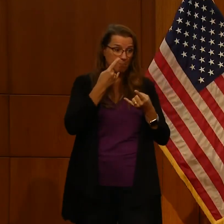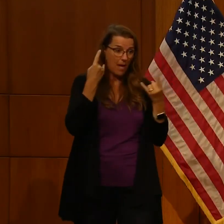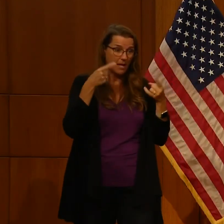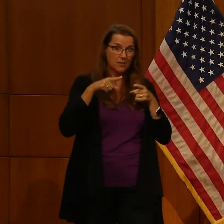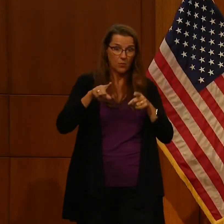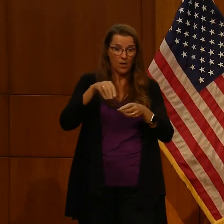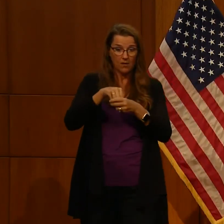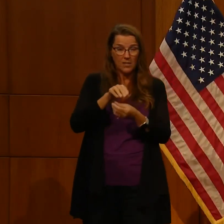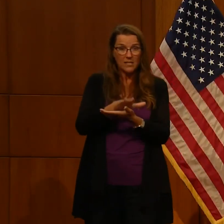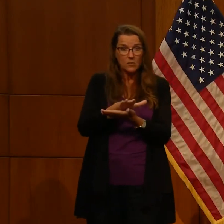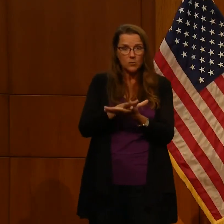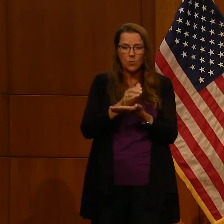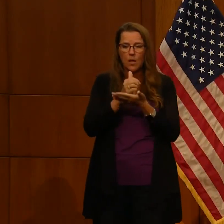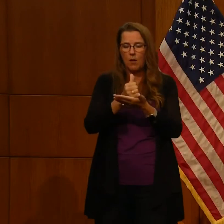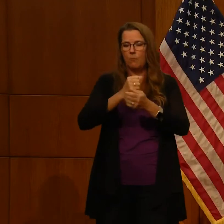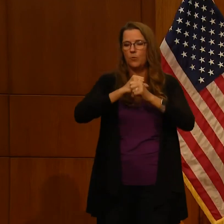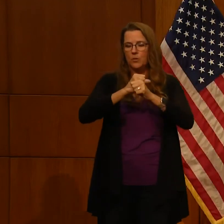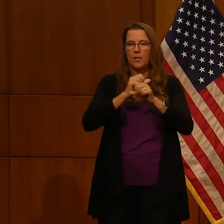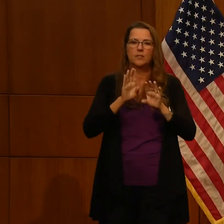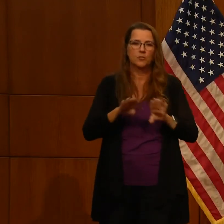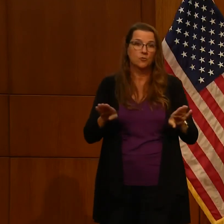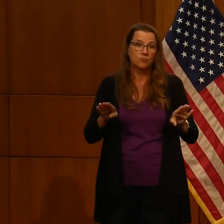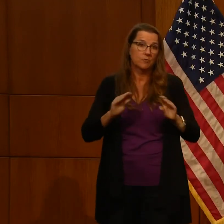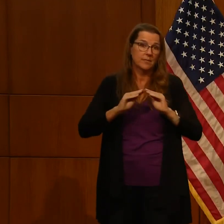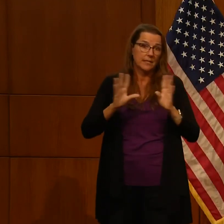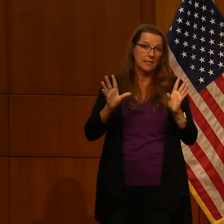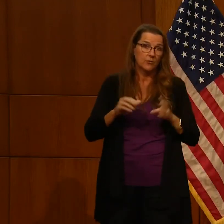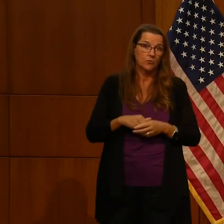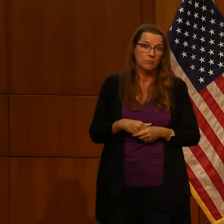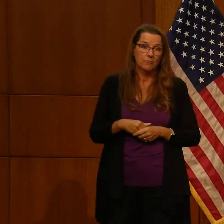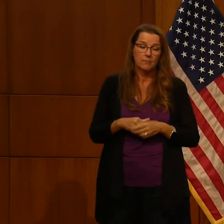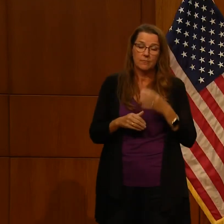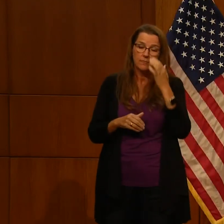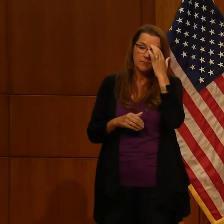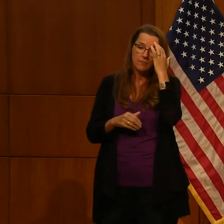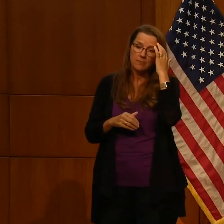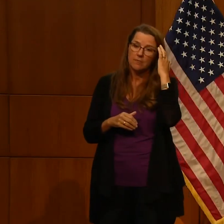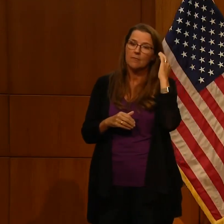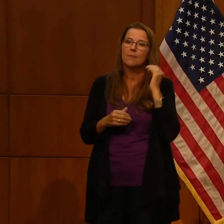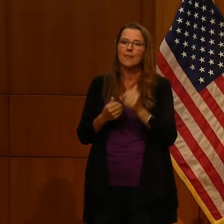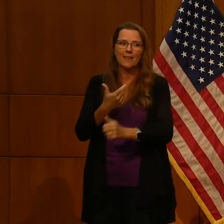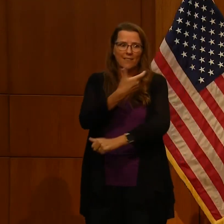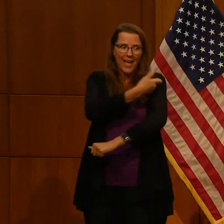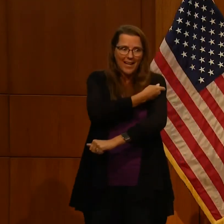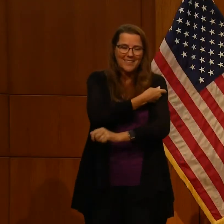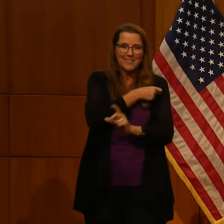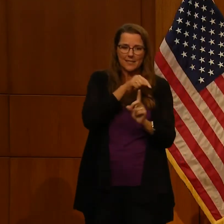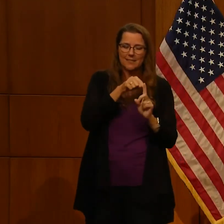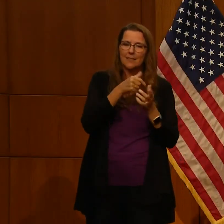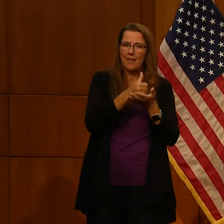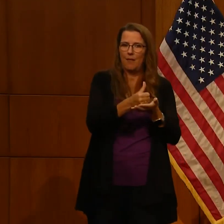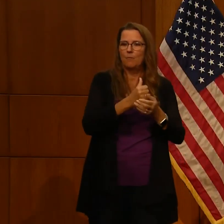SCIENCE IS CLEAR MASK IN SCHOOLS HELP PROTECT OUR